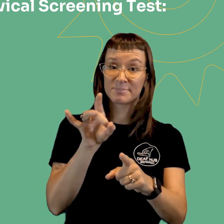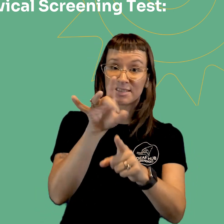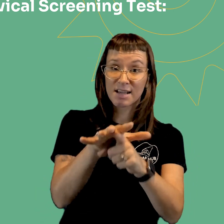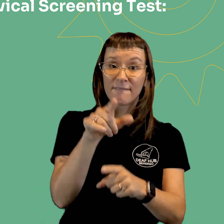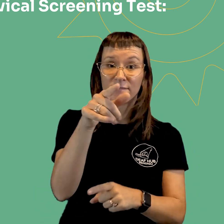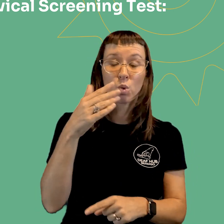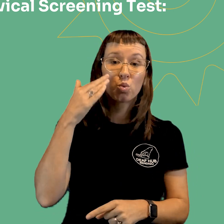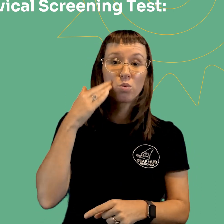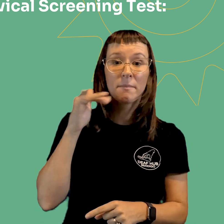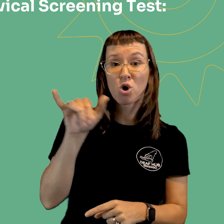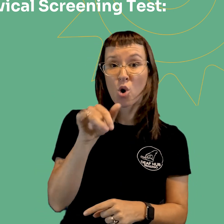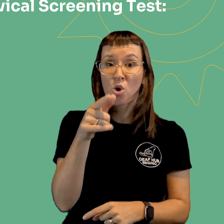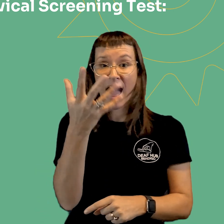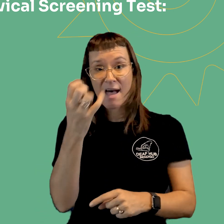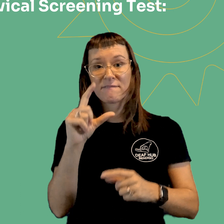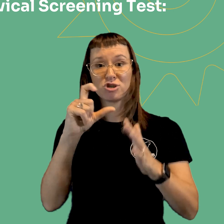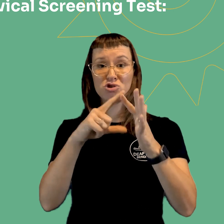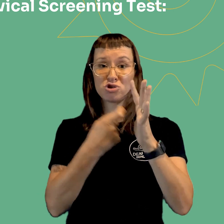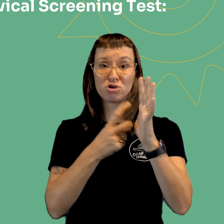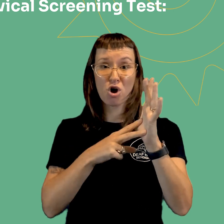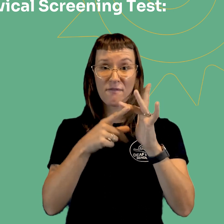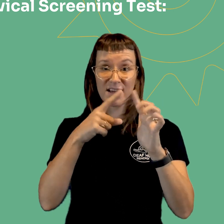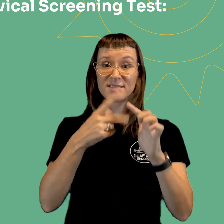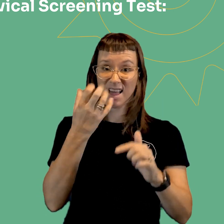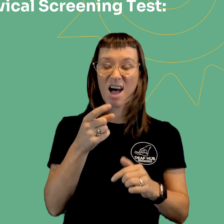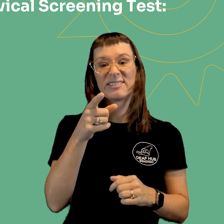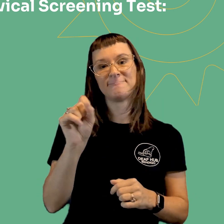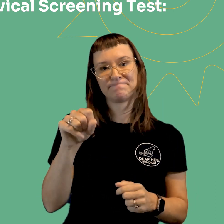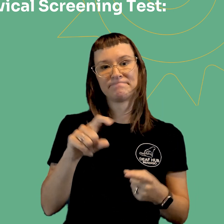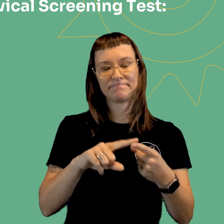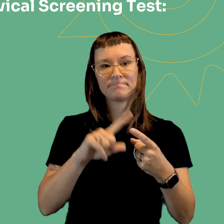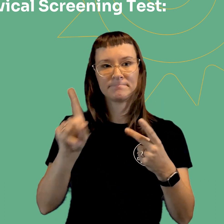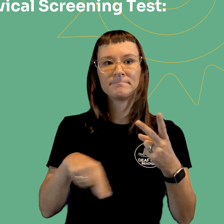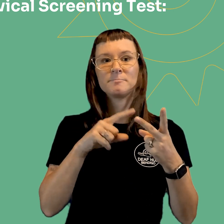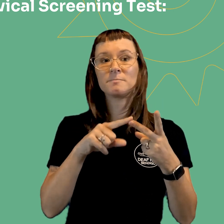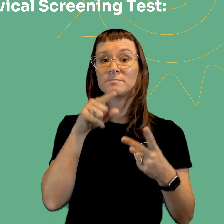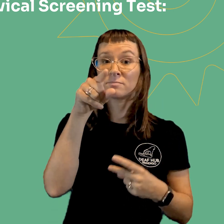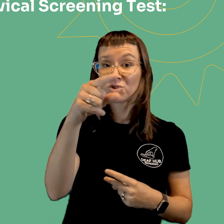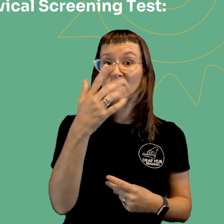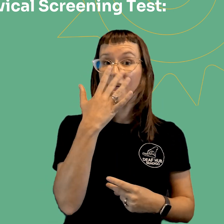1- If you're a woman or a person with a cervix. 2- If you're between 25 and 74 years old.